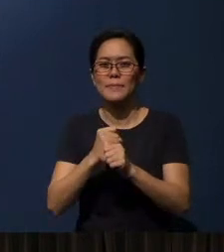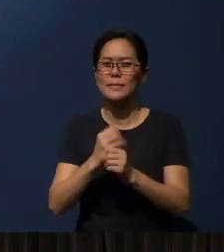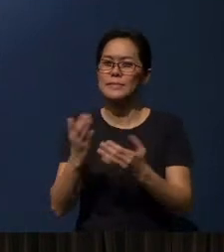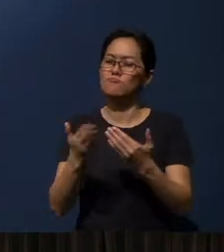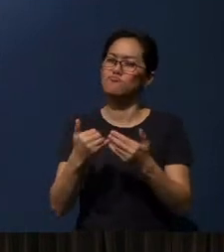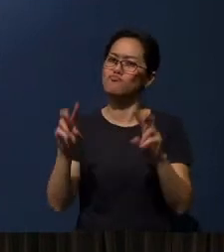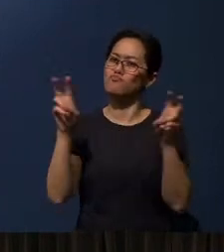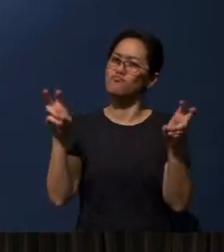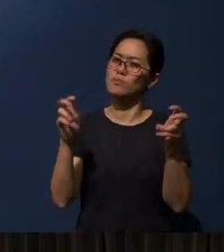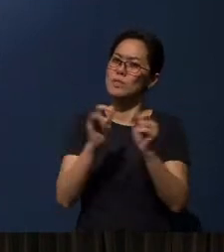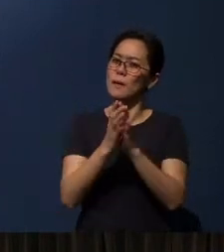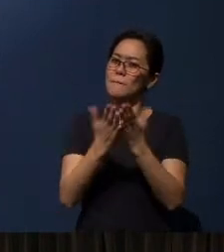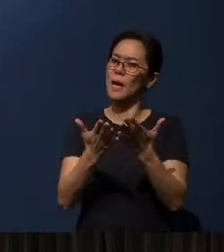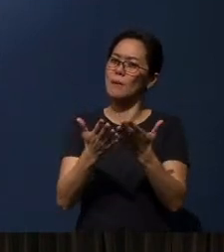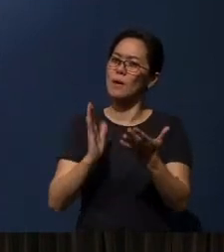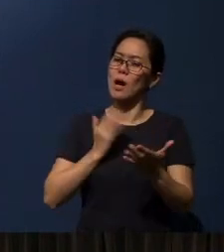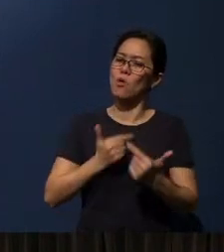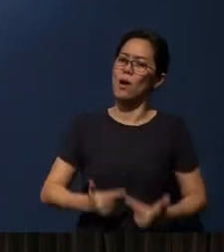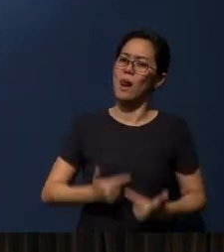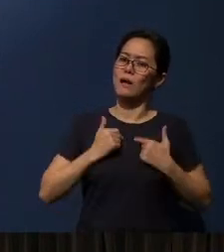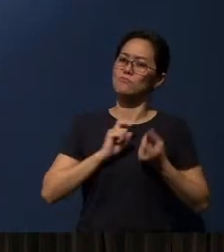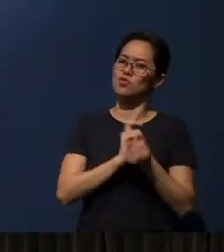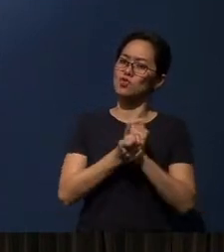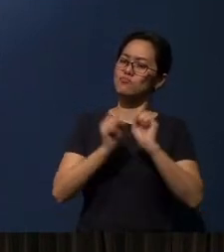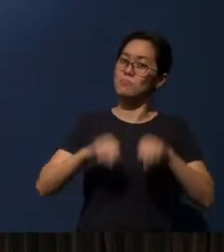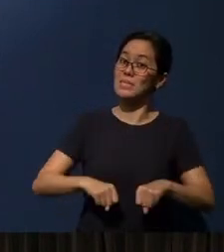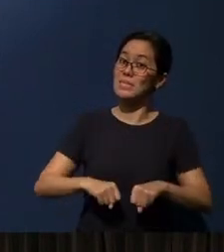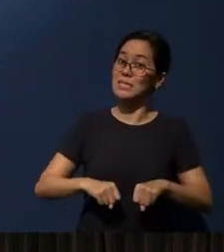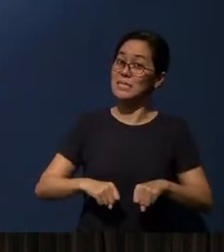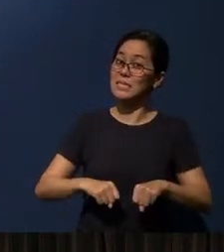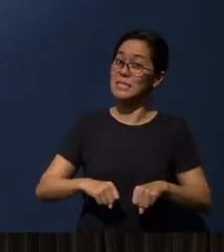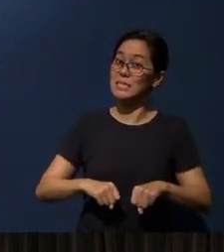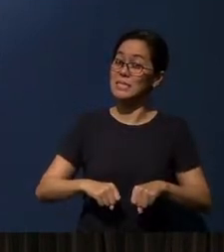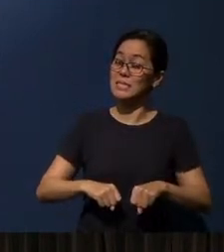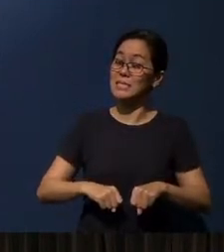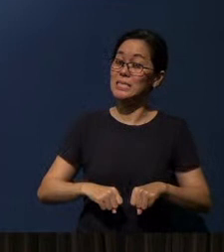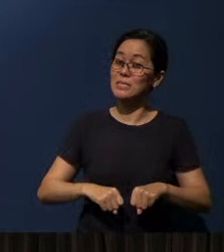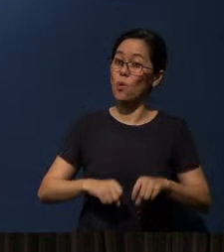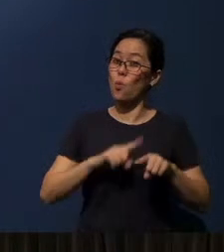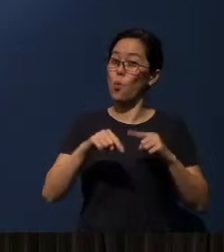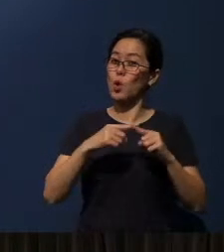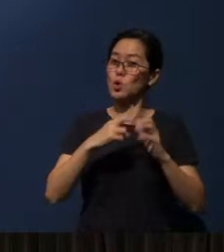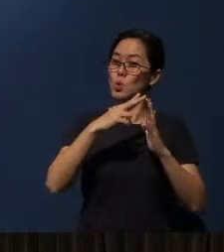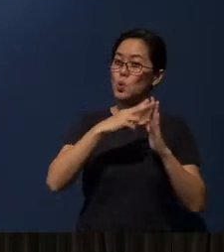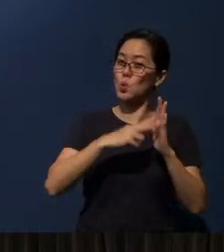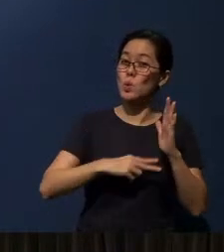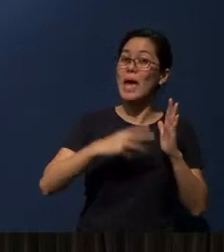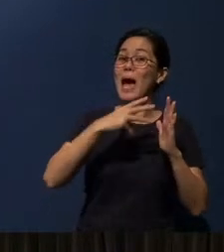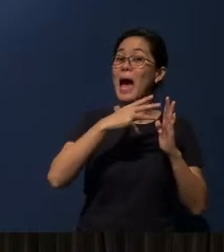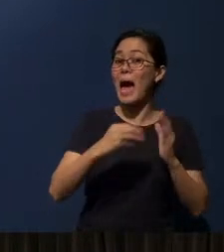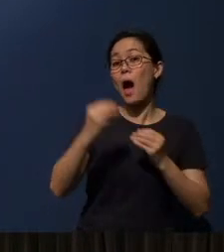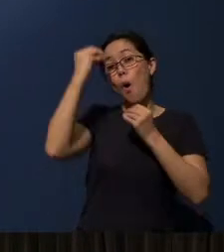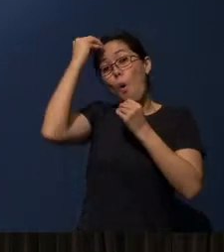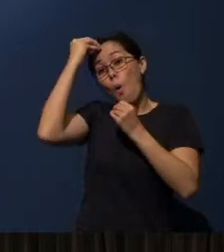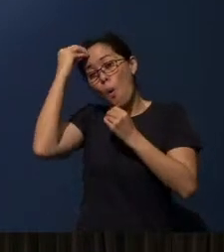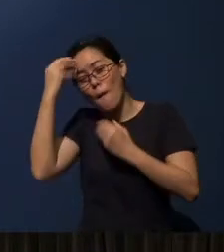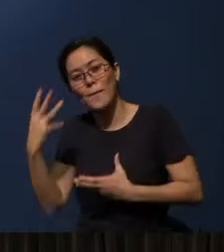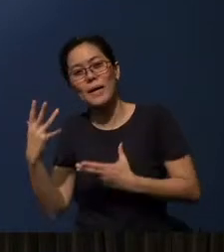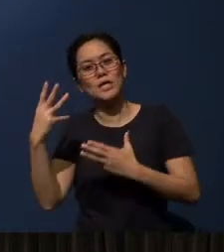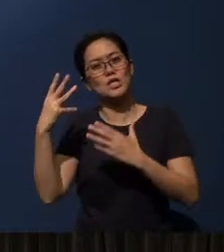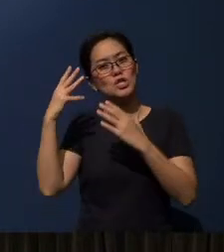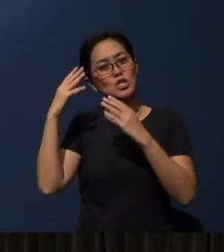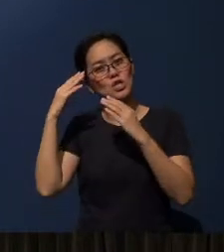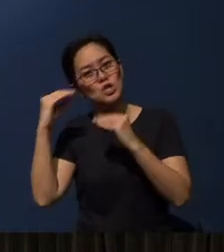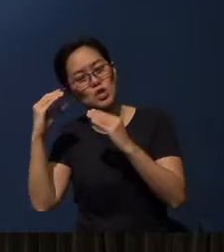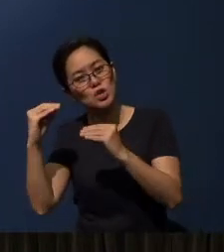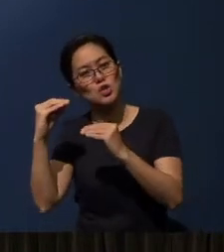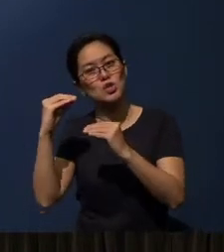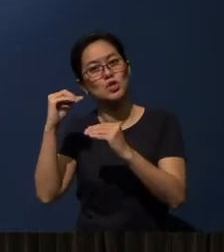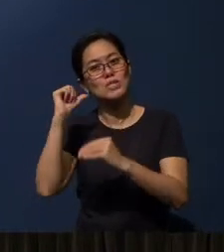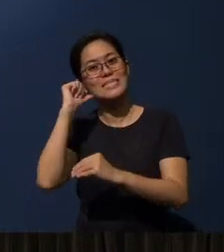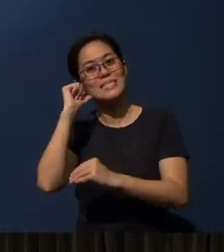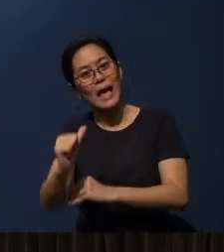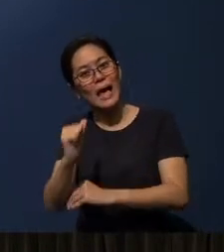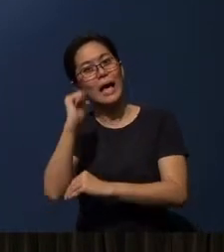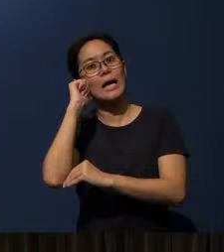He said, “The Bible can change (our) lives as (we) read and as (we) obey its teaching everyday.”